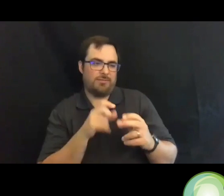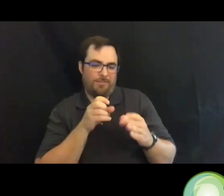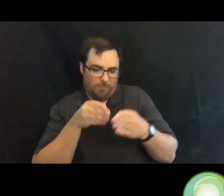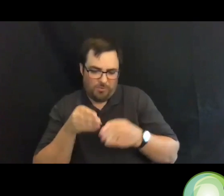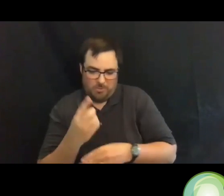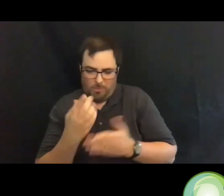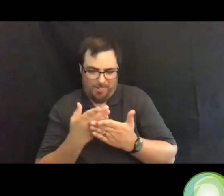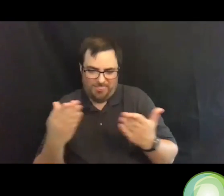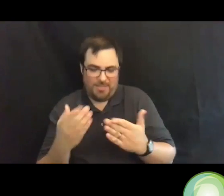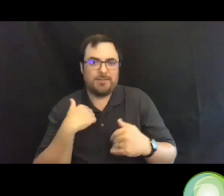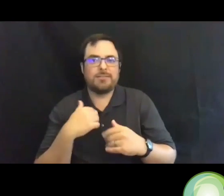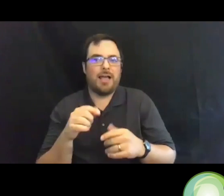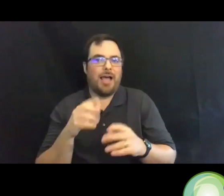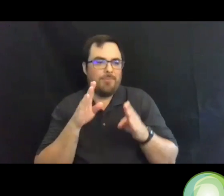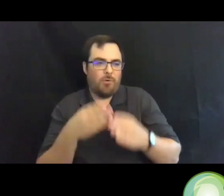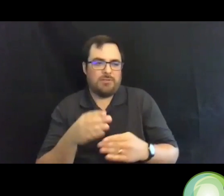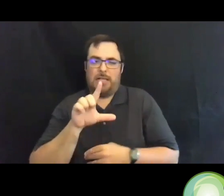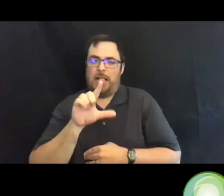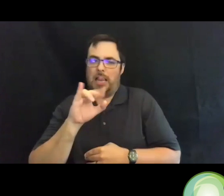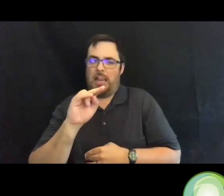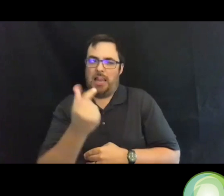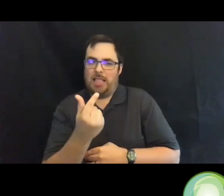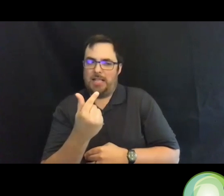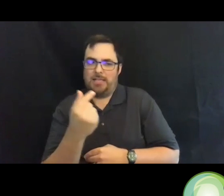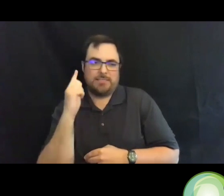on ling sounds you know ,and or you know like you said